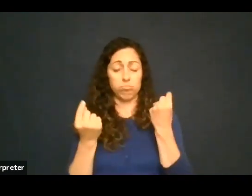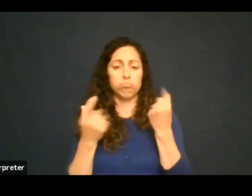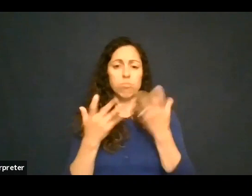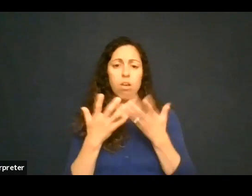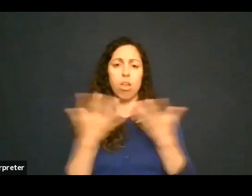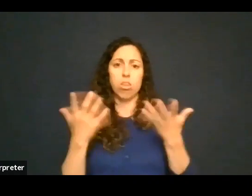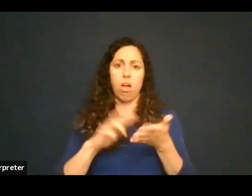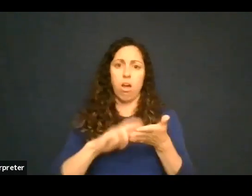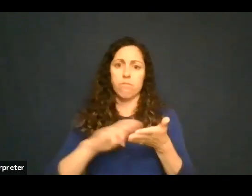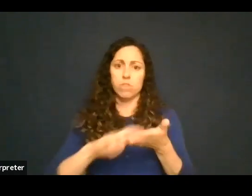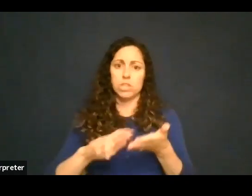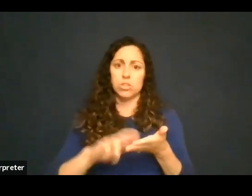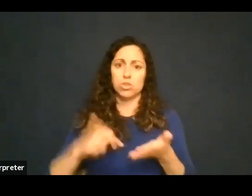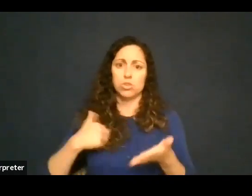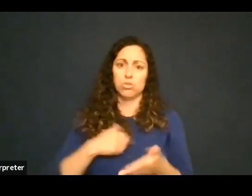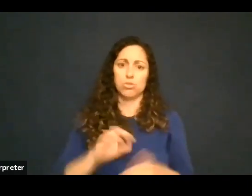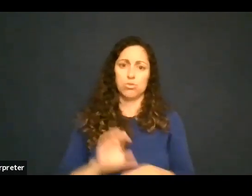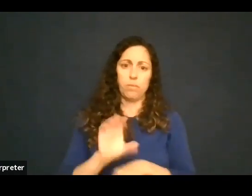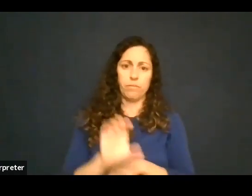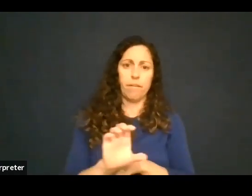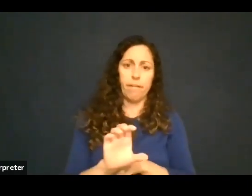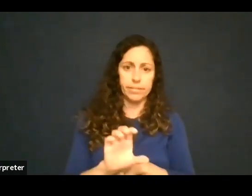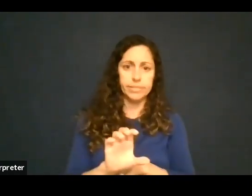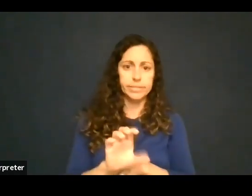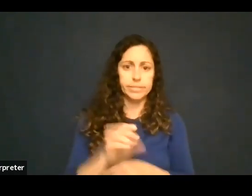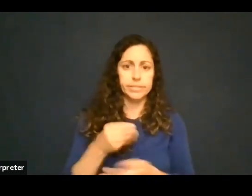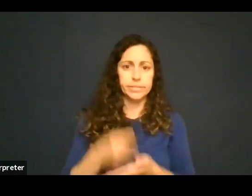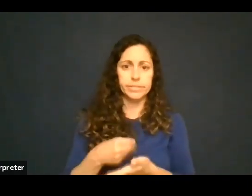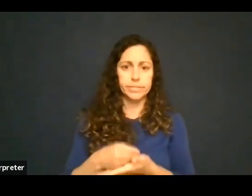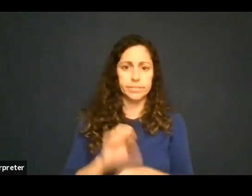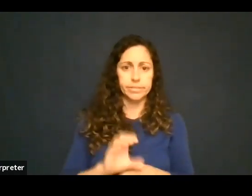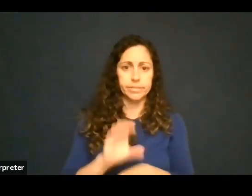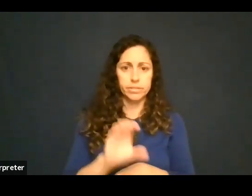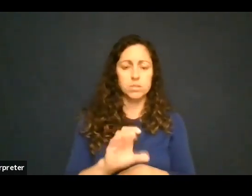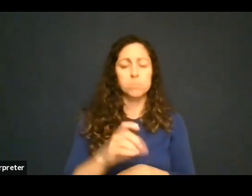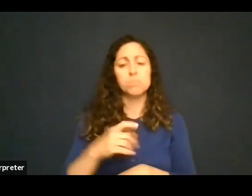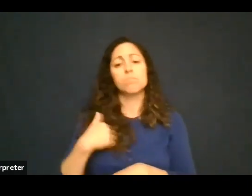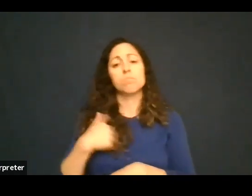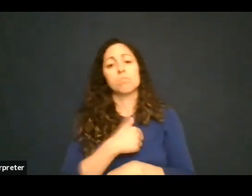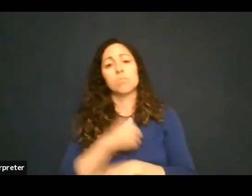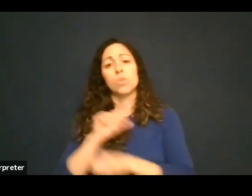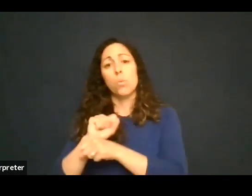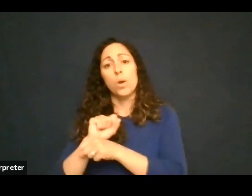is we work with corporations and foundations,